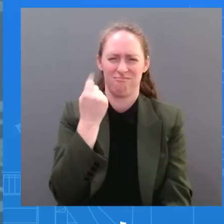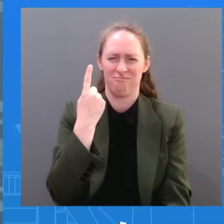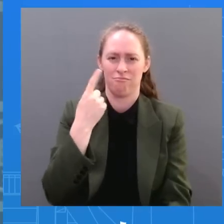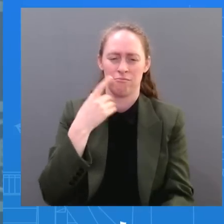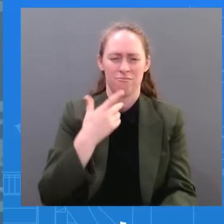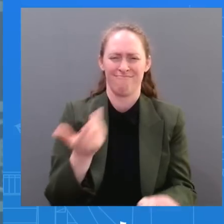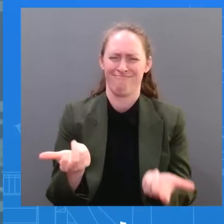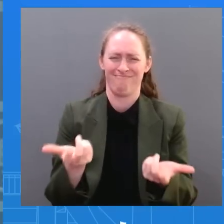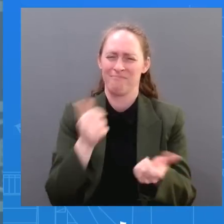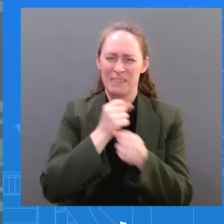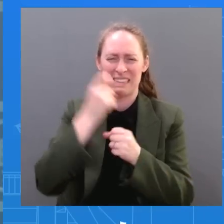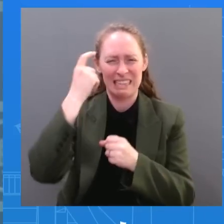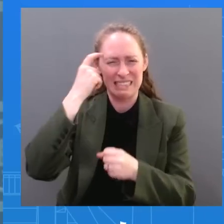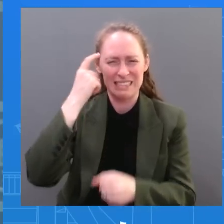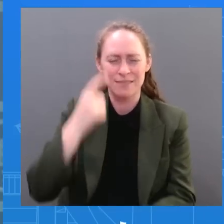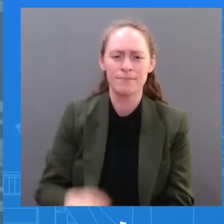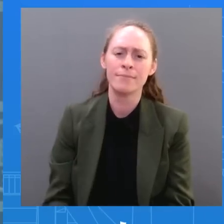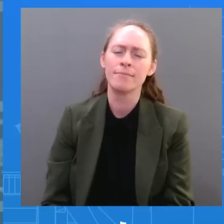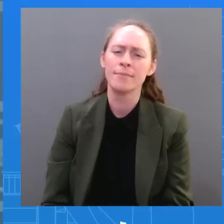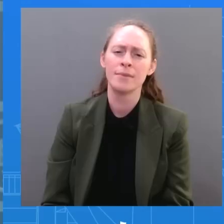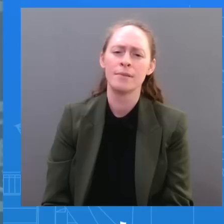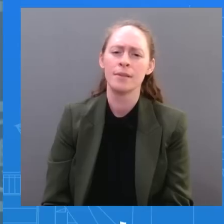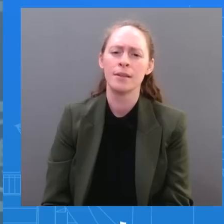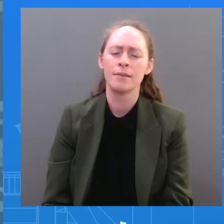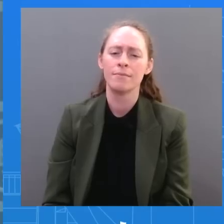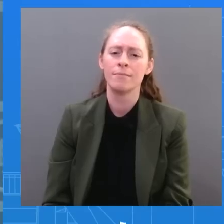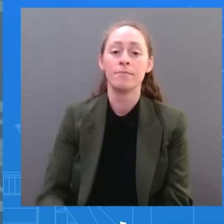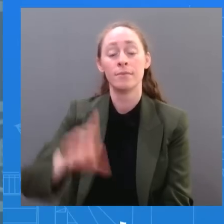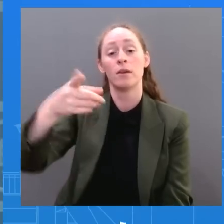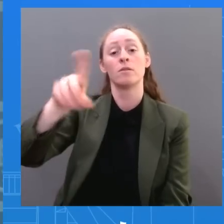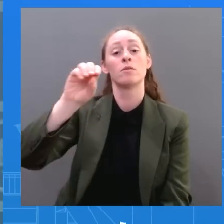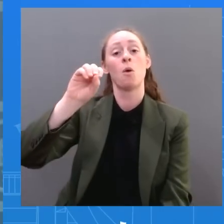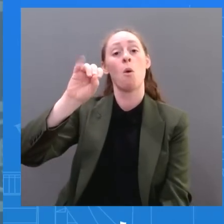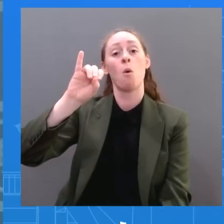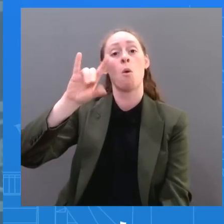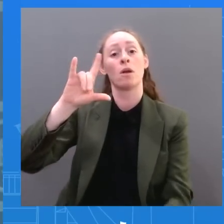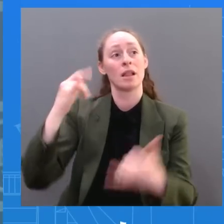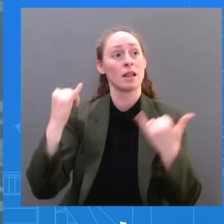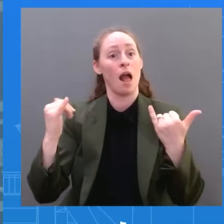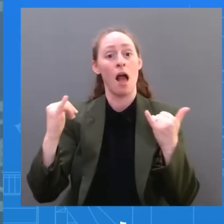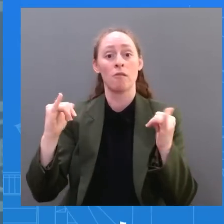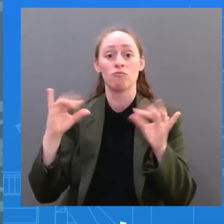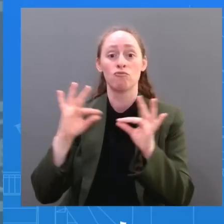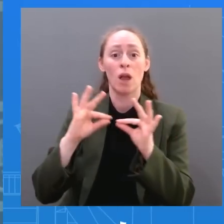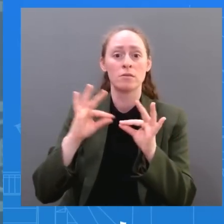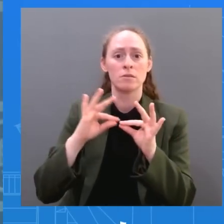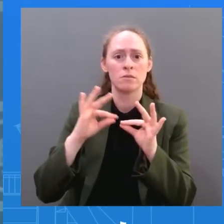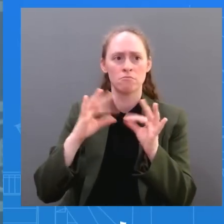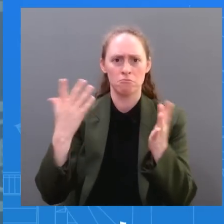And so, retail gas prices, however, have only declined just about 3 percent over the same time period